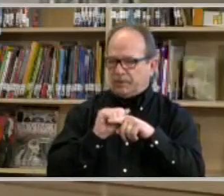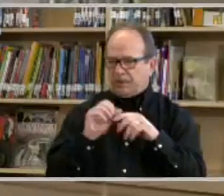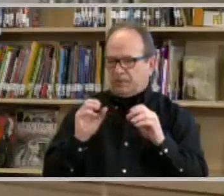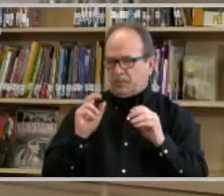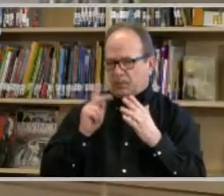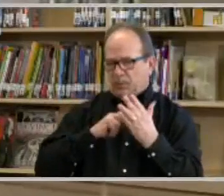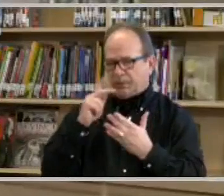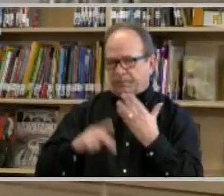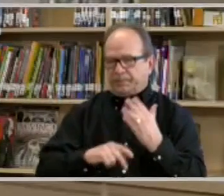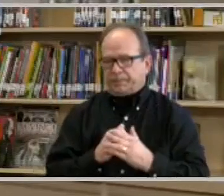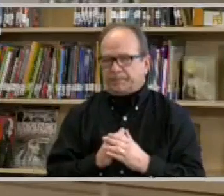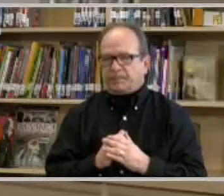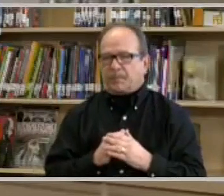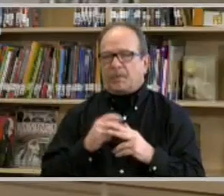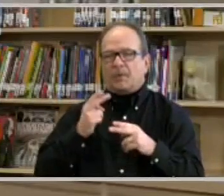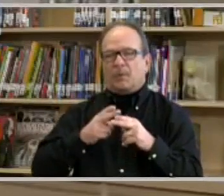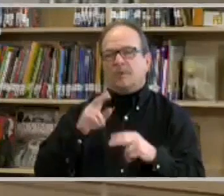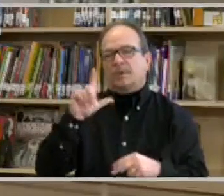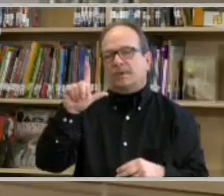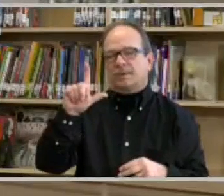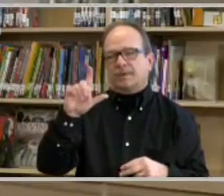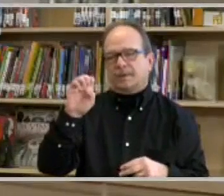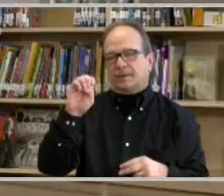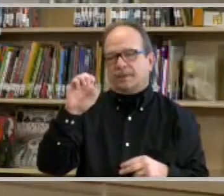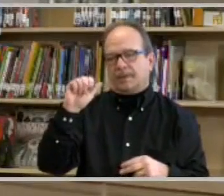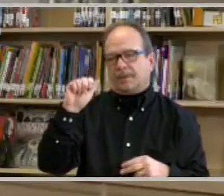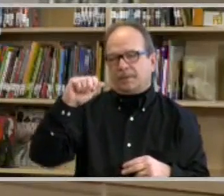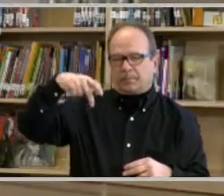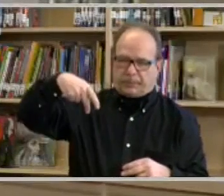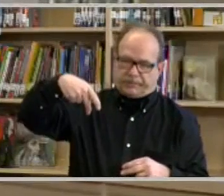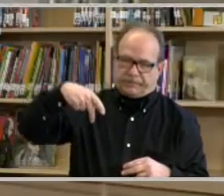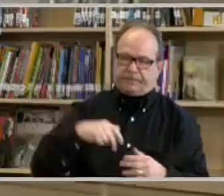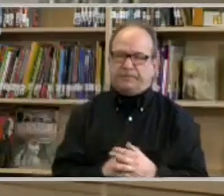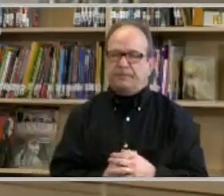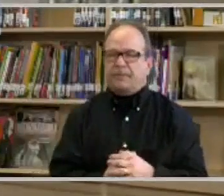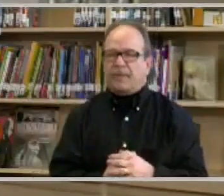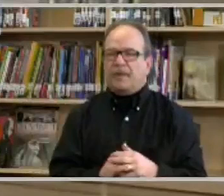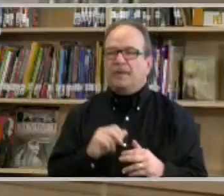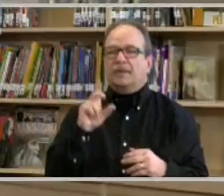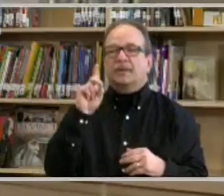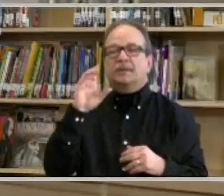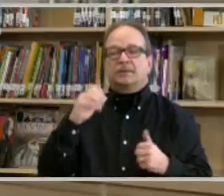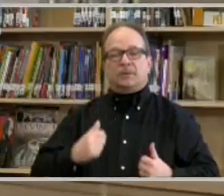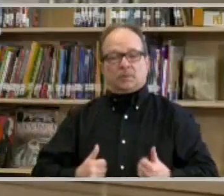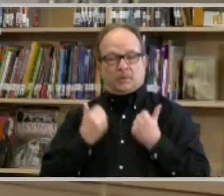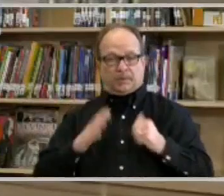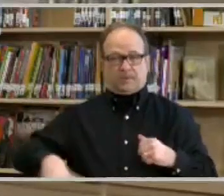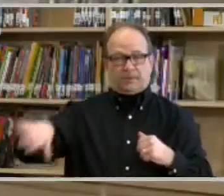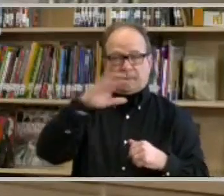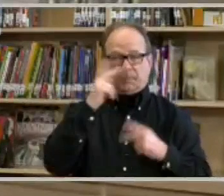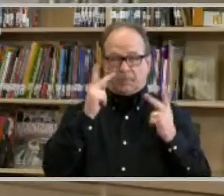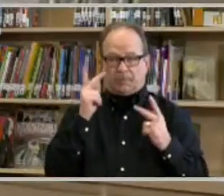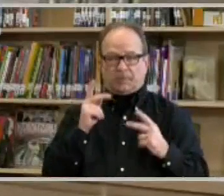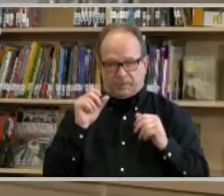TYPES OF JOB TRAINING PROGRAMS A NEW PROGRAM WE HAVE CALLED LEAP